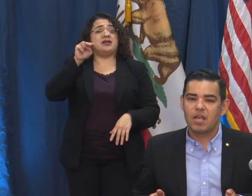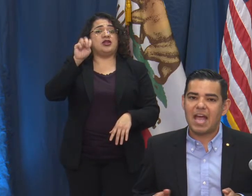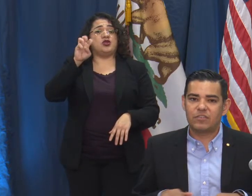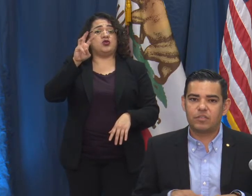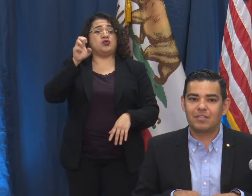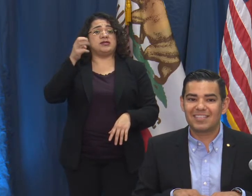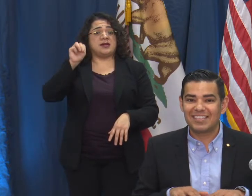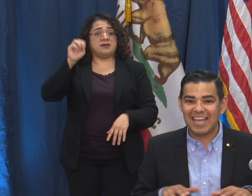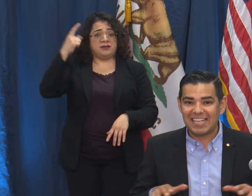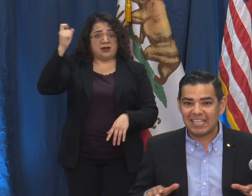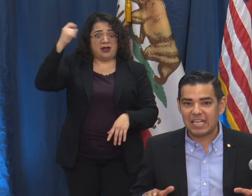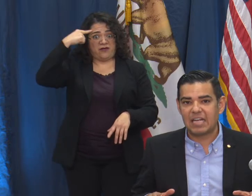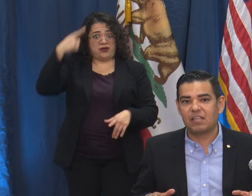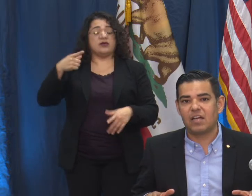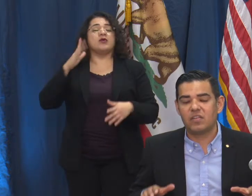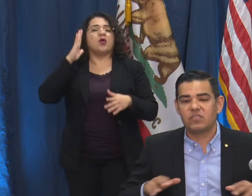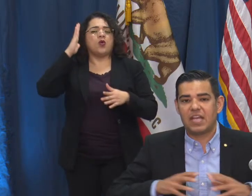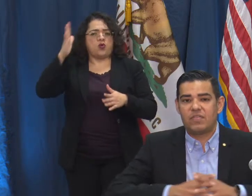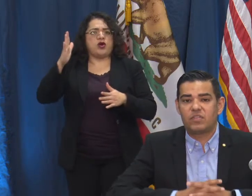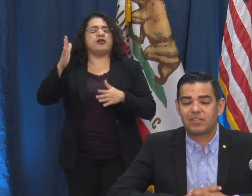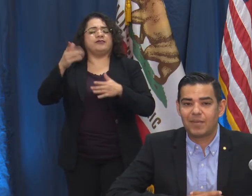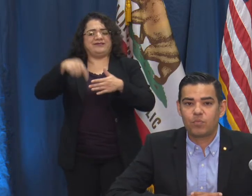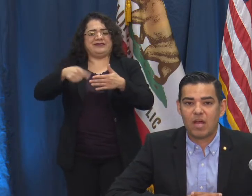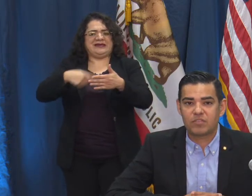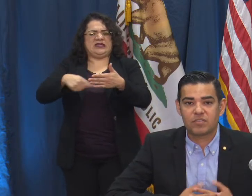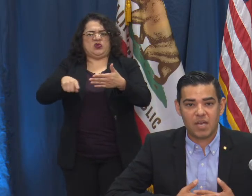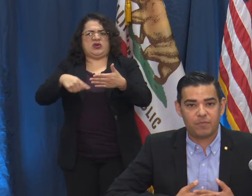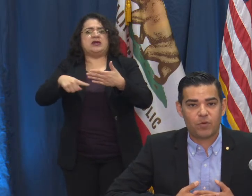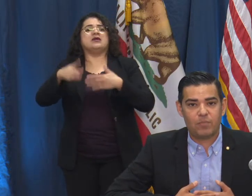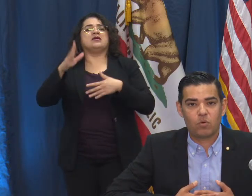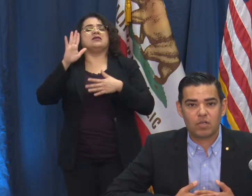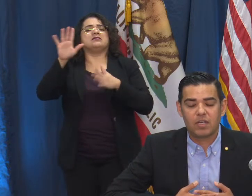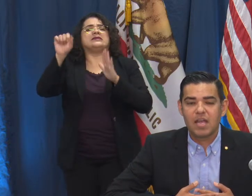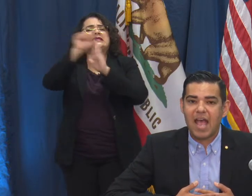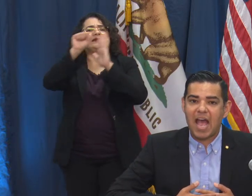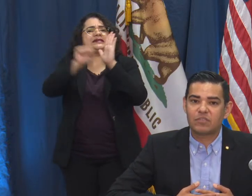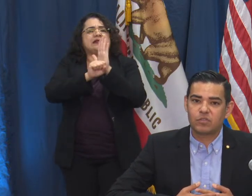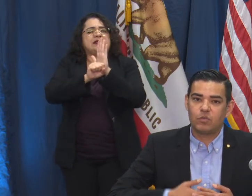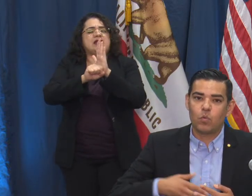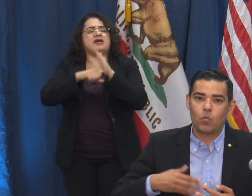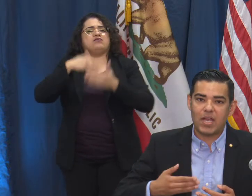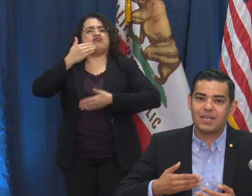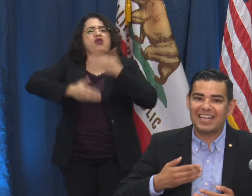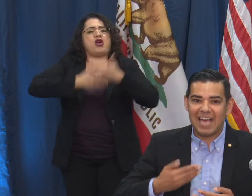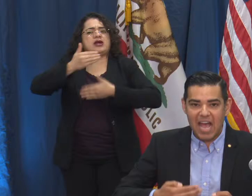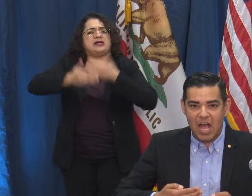to the State Guidelines and the state process and framework as to when and how